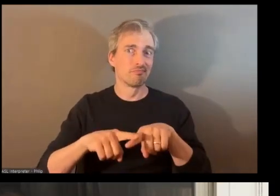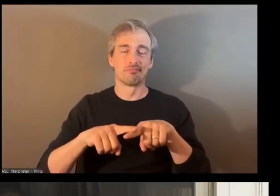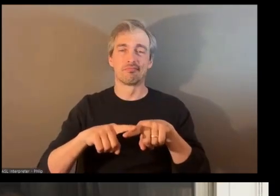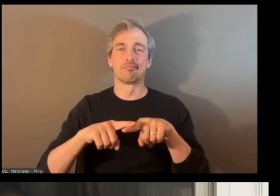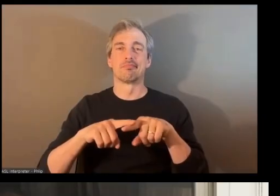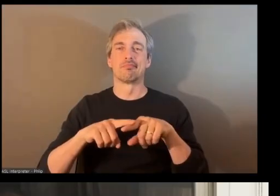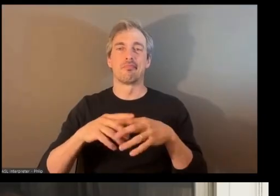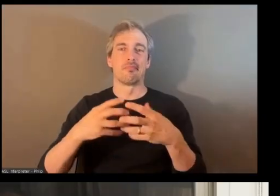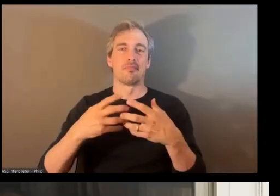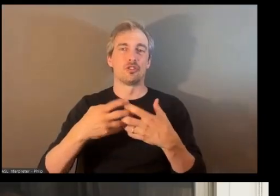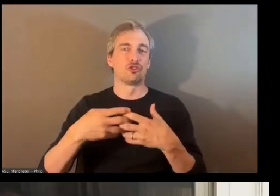spellchecking it, but... Without